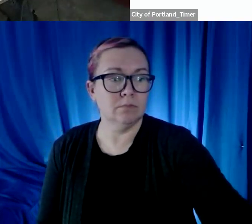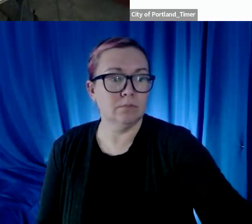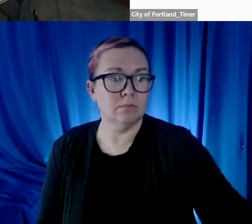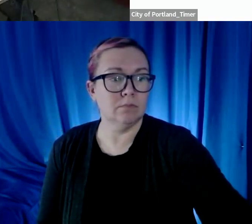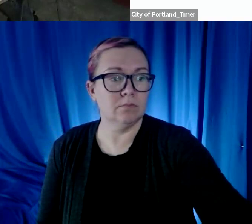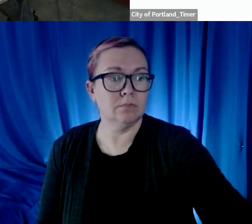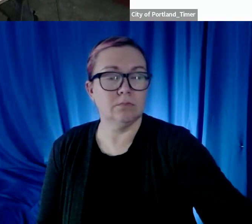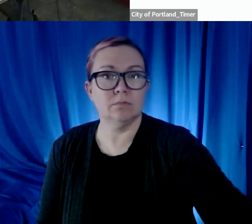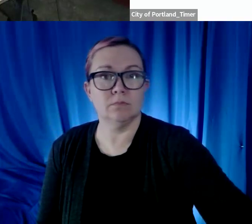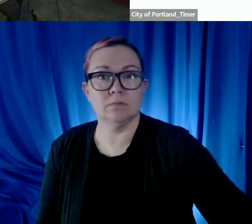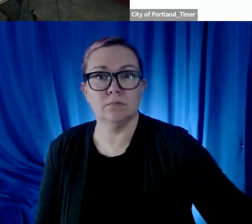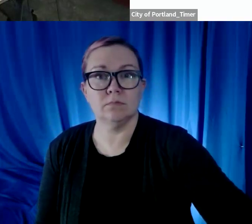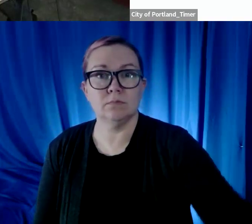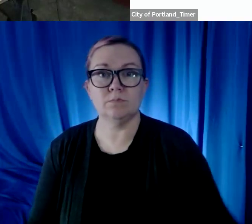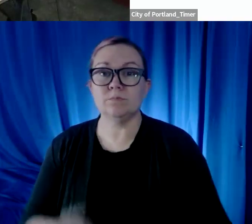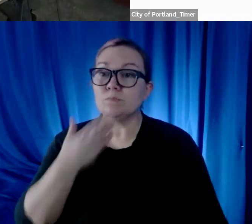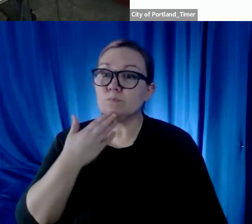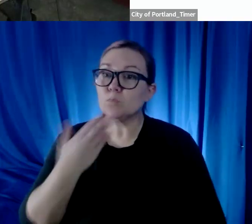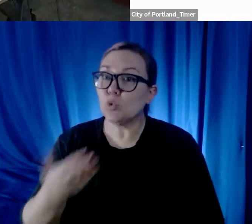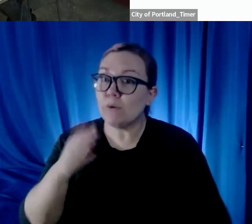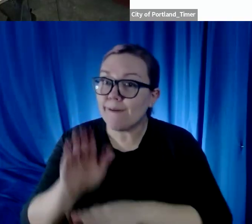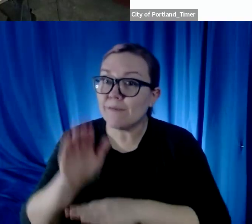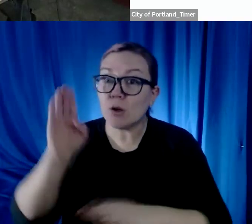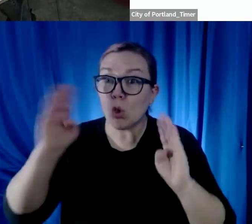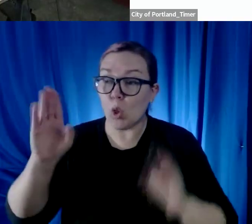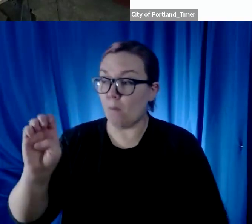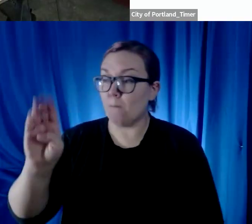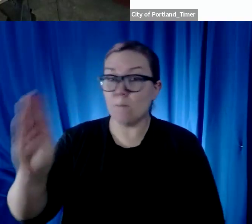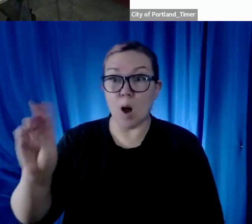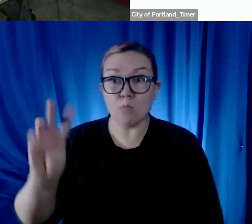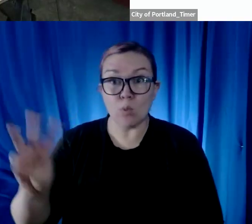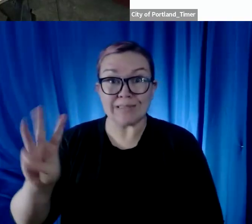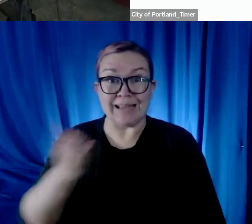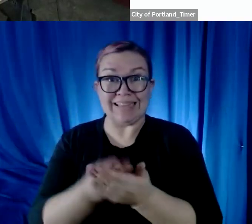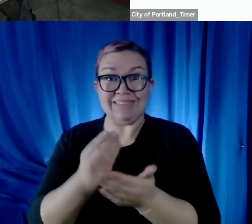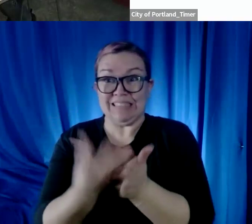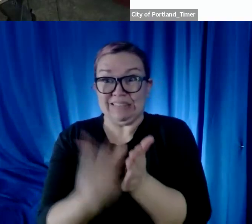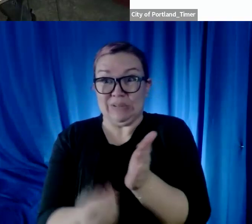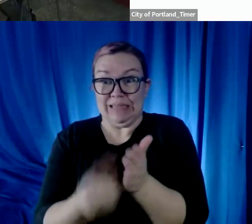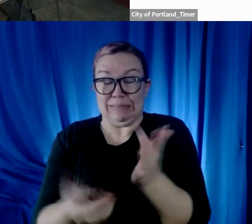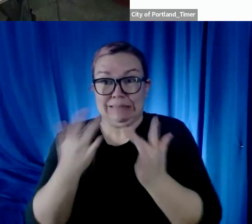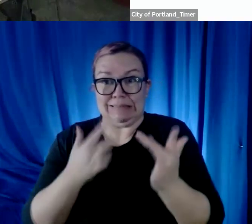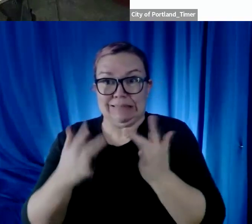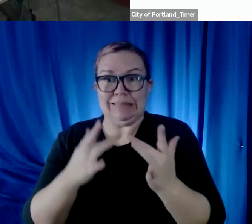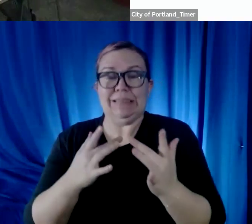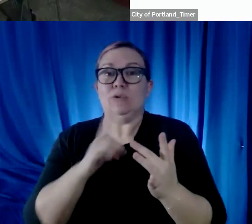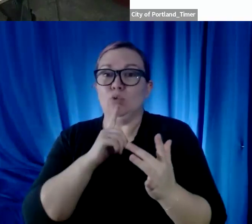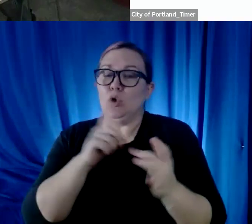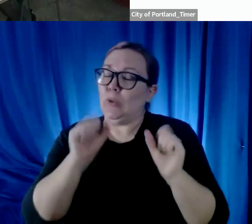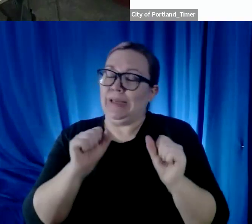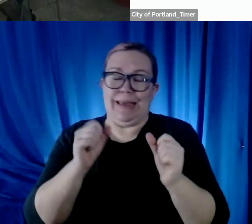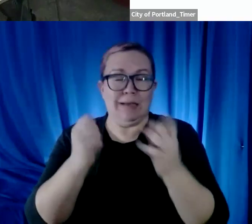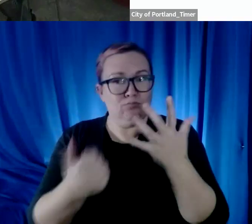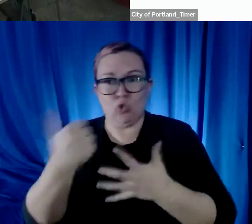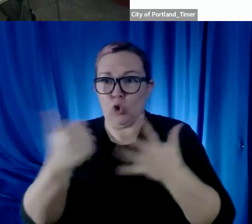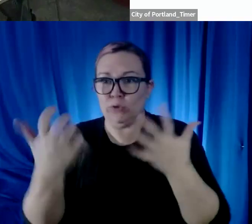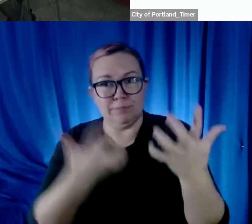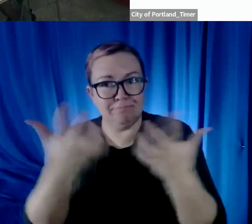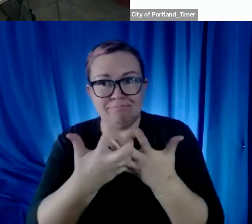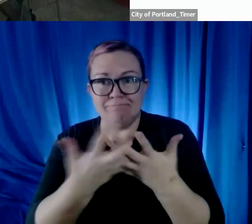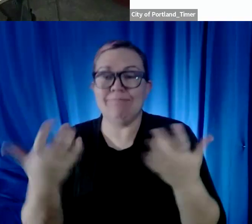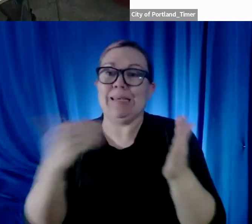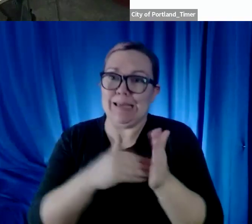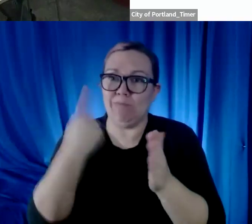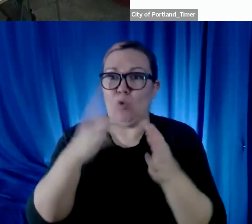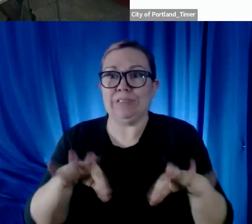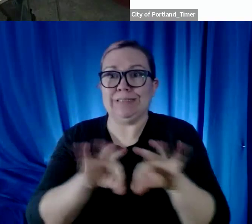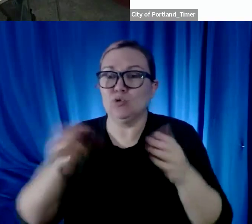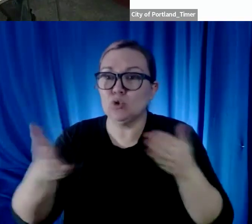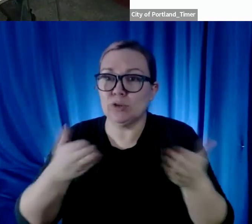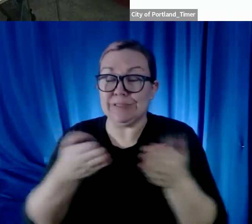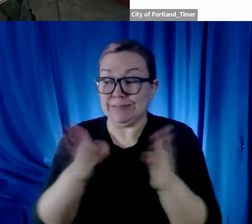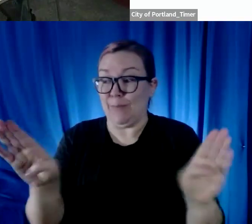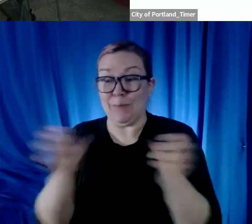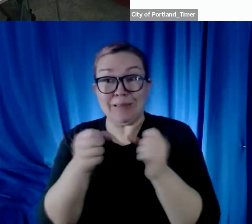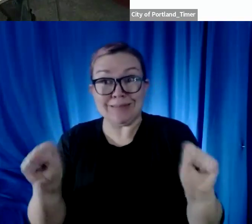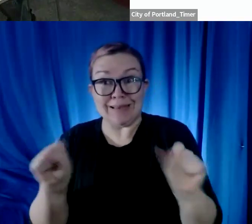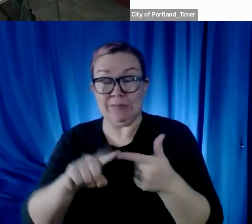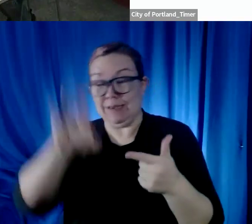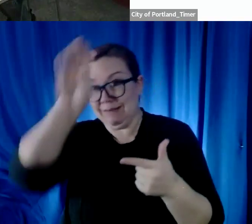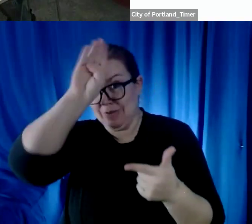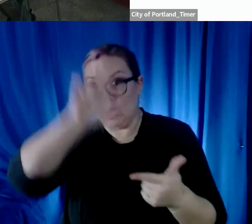Mayor and Council, good evening. My name is Bob Weinstein. The fiscal gap presents an opportunity to realign priorities towards essential services public safety, fire and police must top this list.